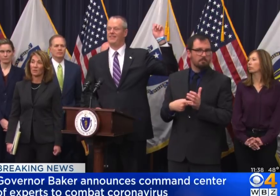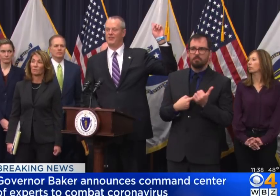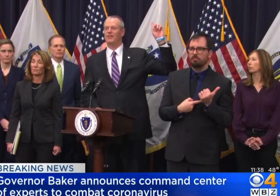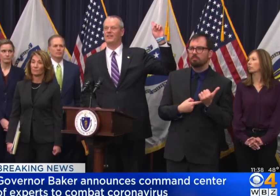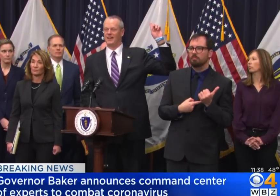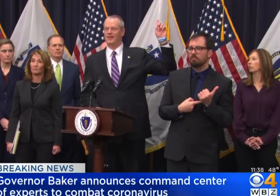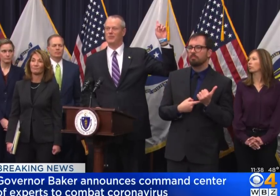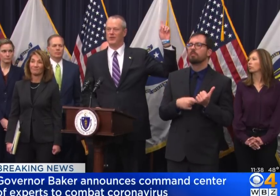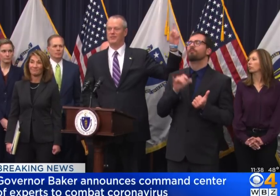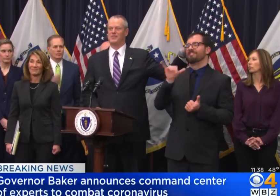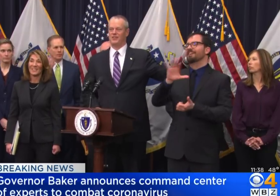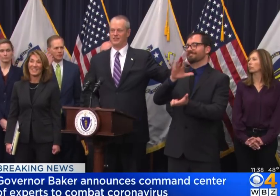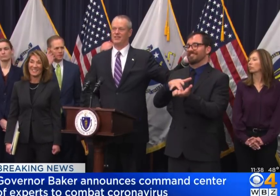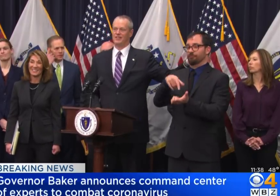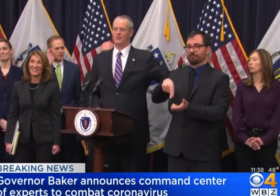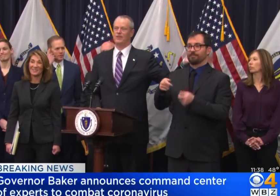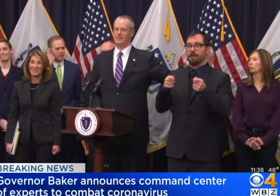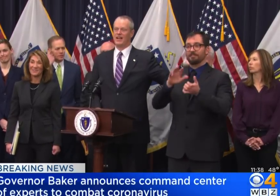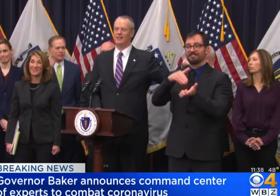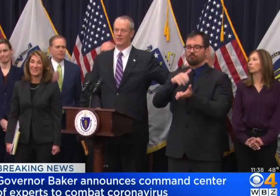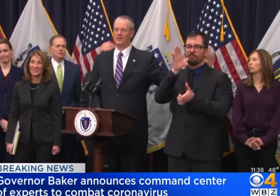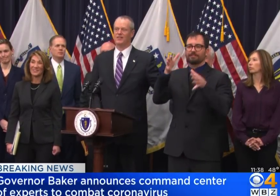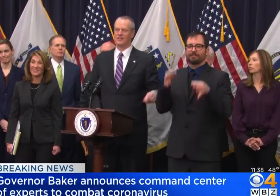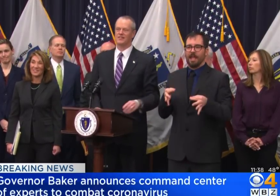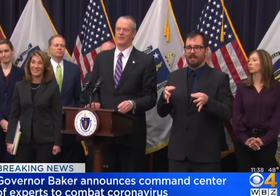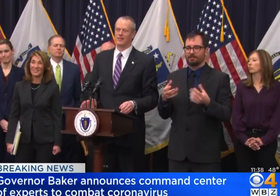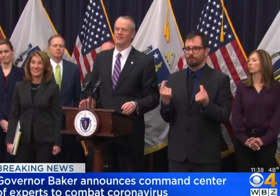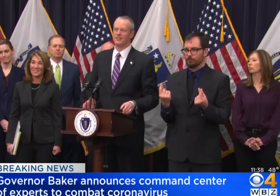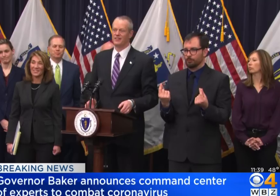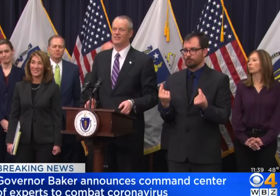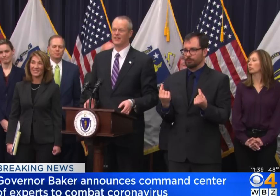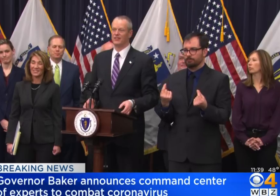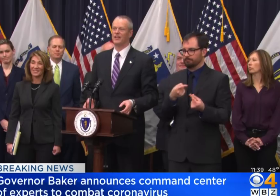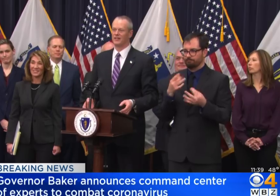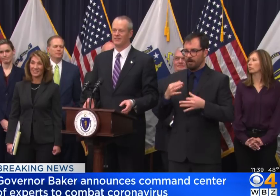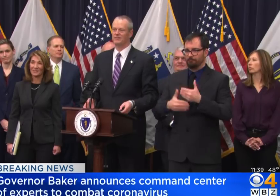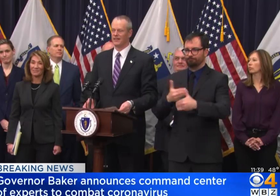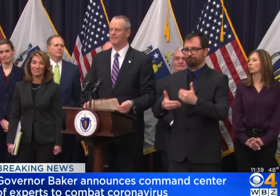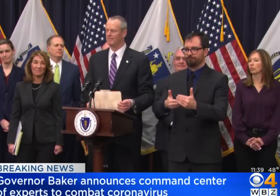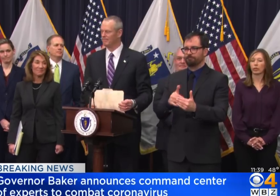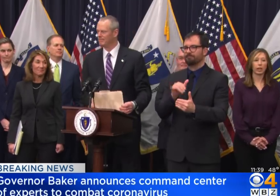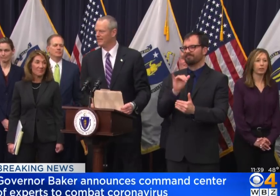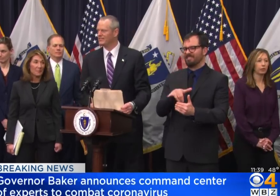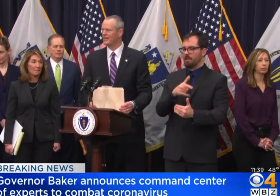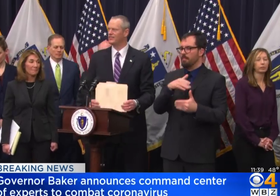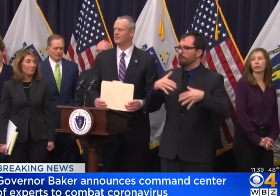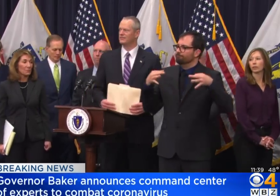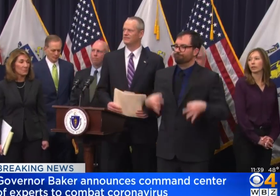CAN WAIVE REQUIREMENTS. DOES THE STATE PLAN TO DO THAT? PERFECT EXAMPLE OF WHAT THE COMMAND CENTER, IN FACT, I HAVE THAT WRITTEN DOWN ON THE BOARD